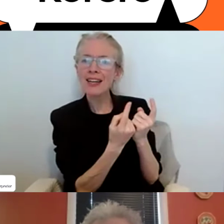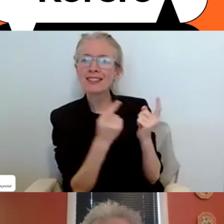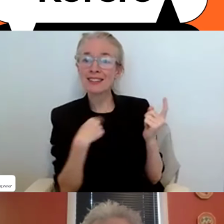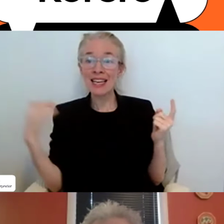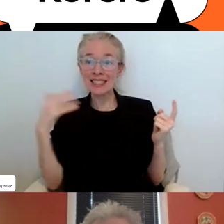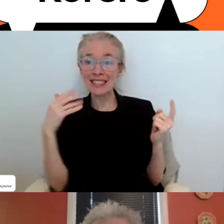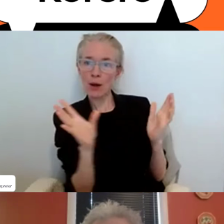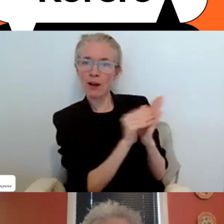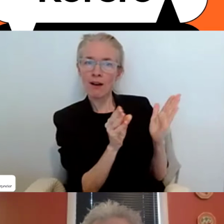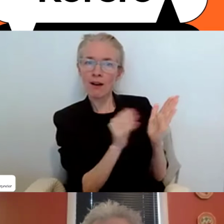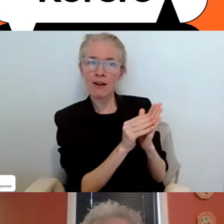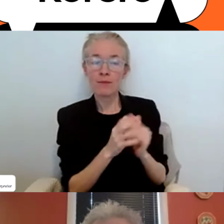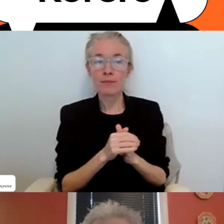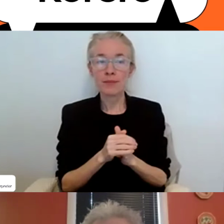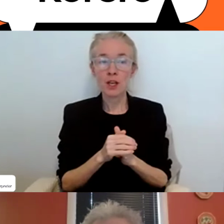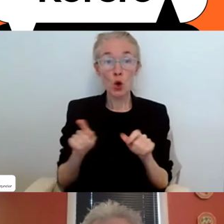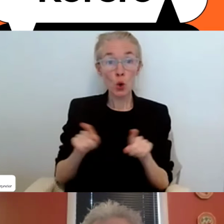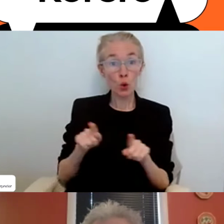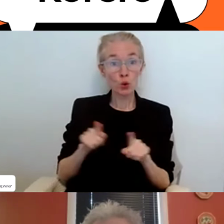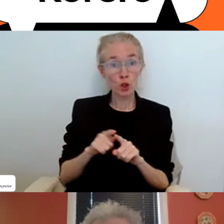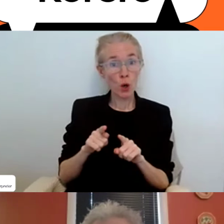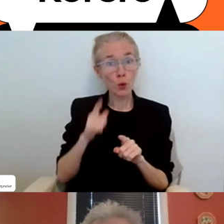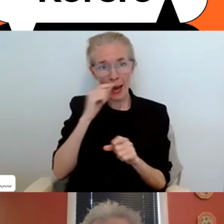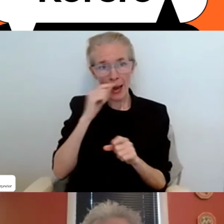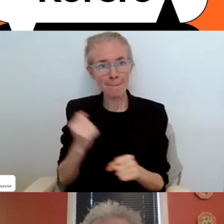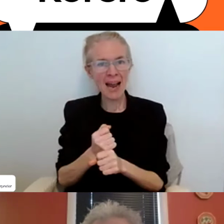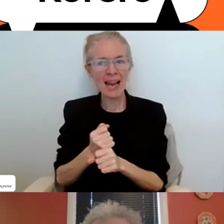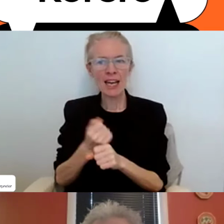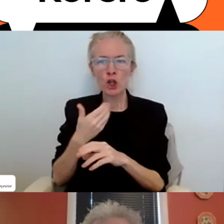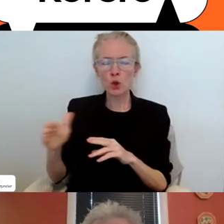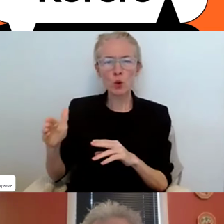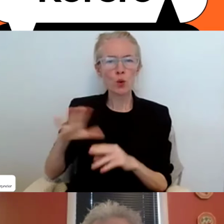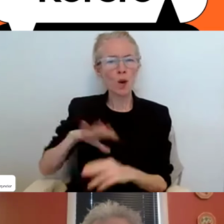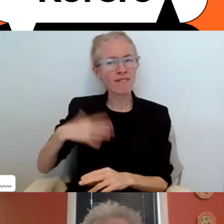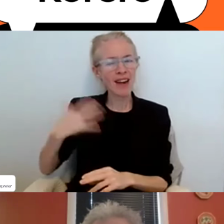not -- they don't look like hospital rooms, they've been very stylish